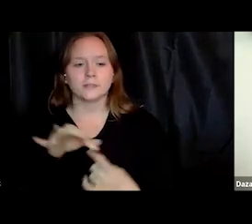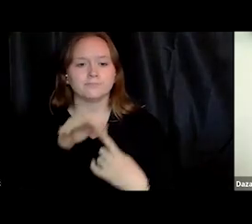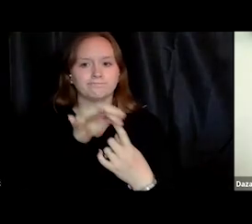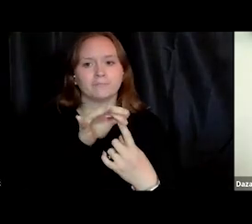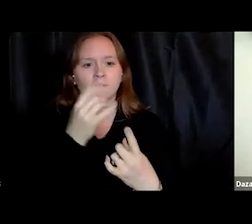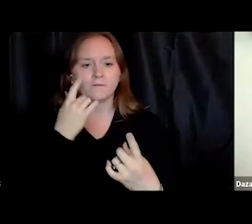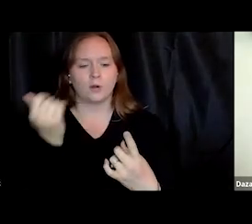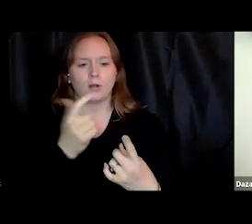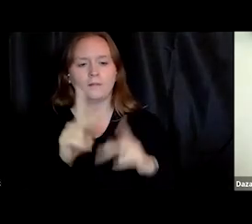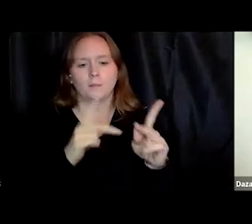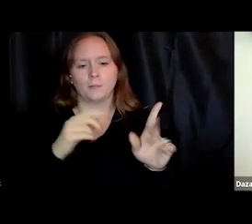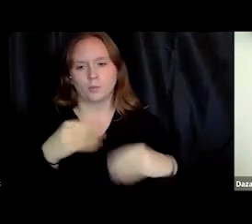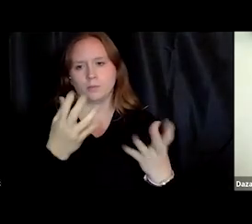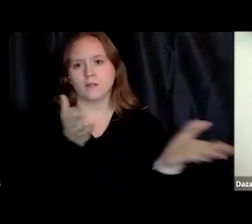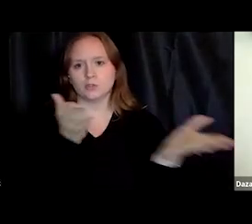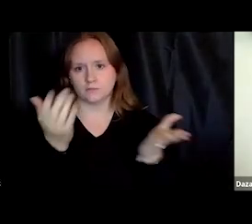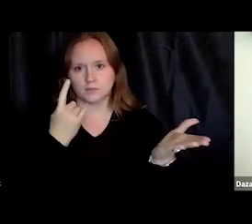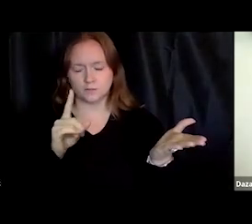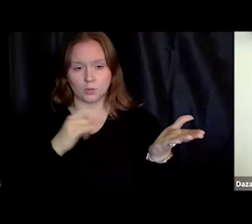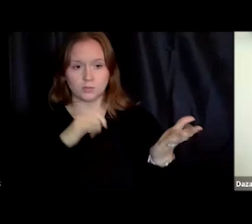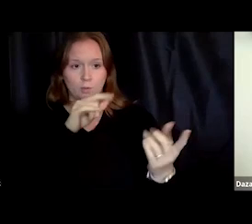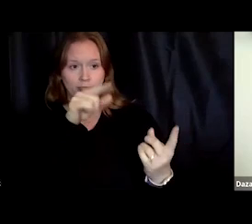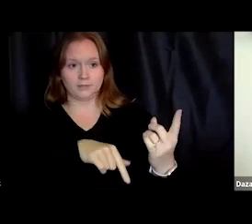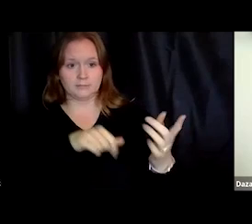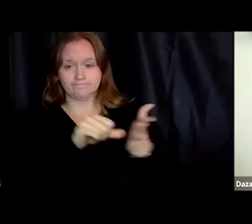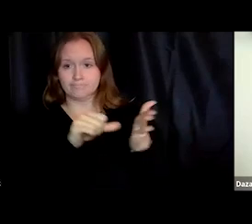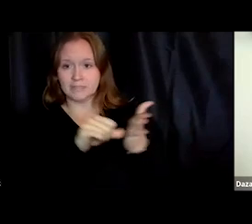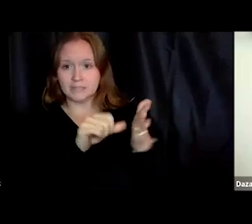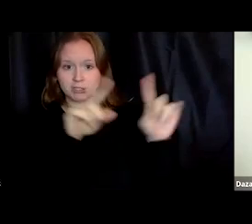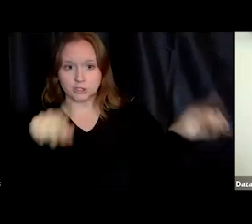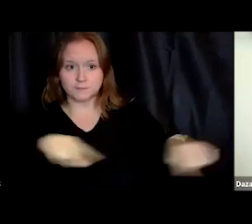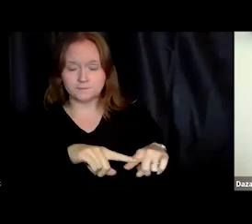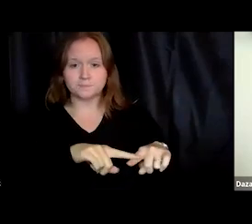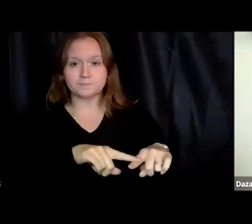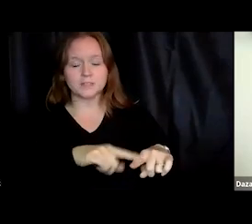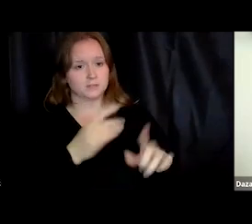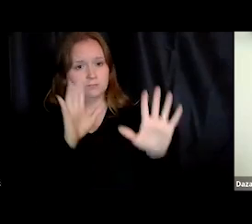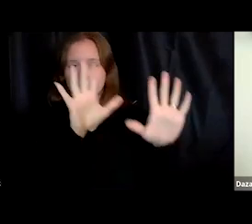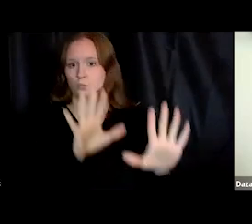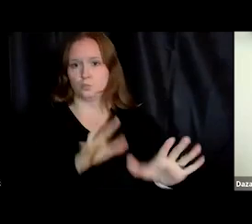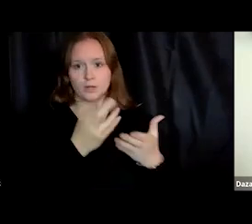So this is a really great one-page resource that could be used in your meetings